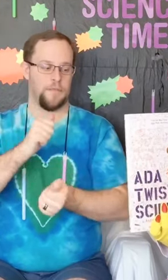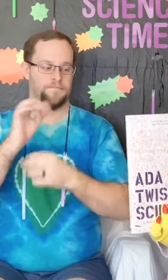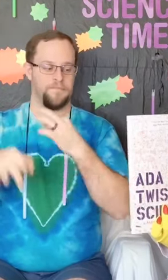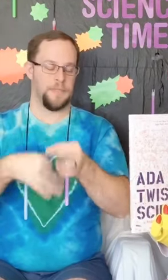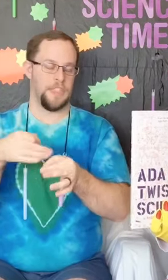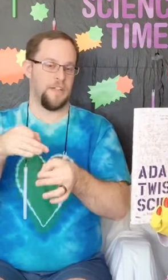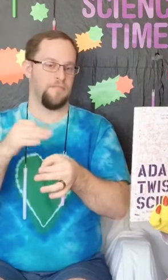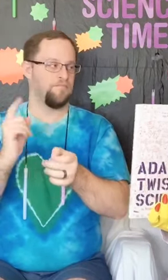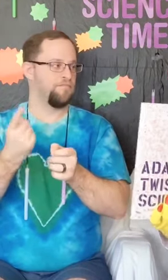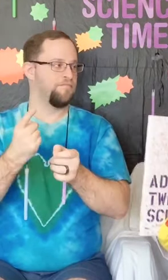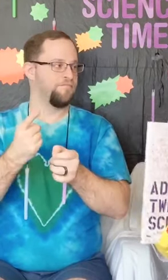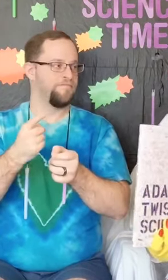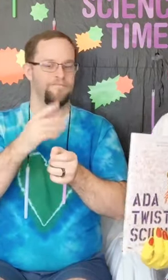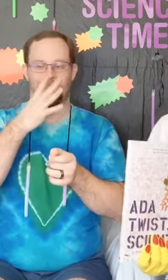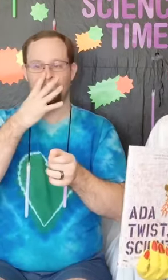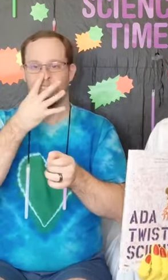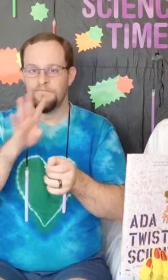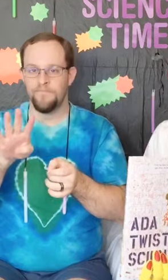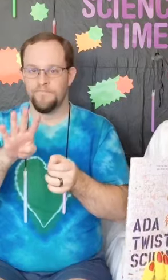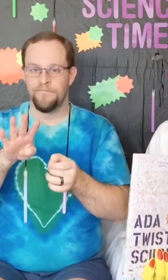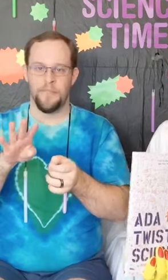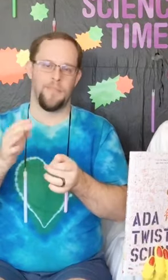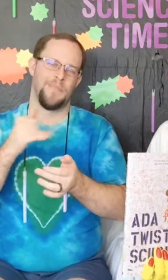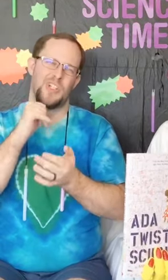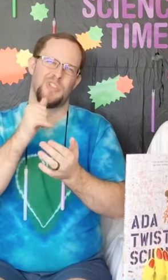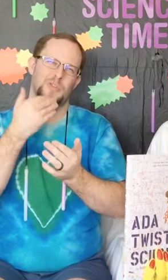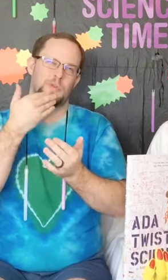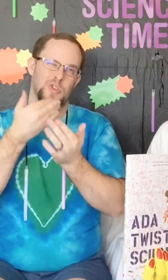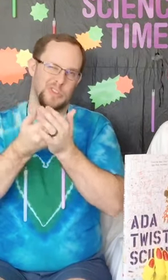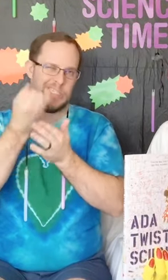you know. Probably it wasn't a good idea to be putting the cat in the